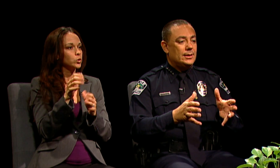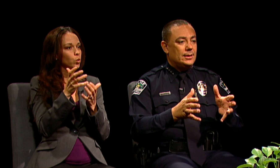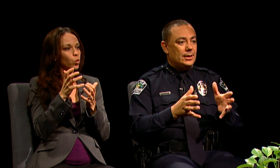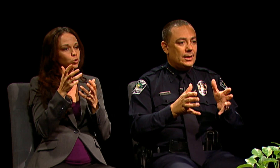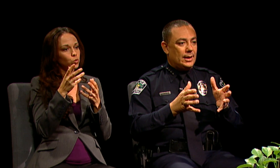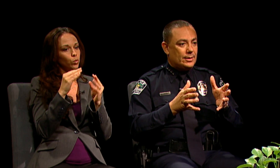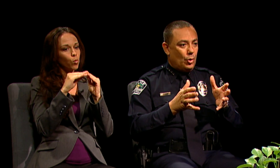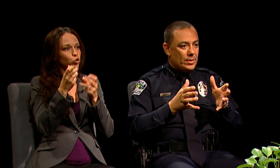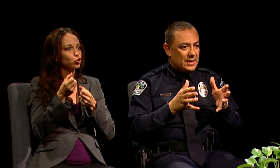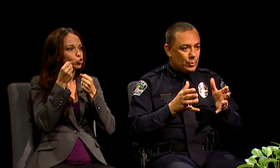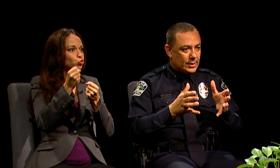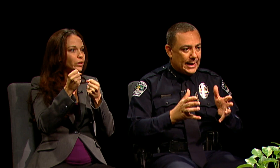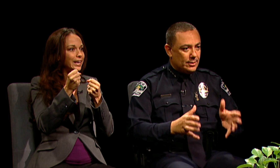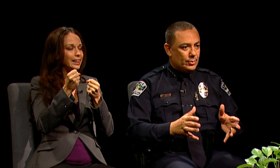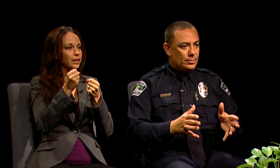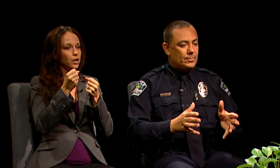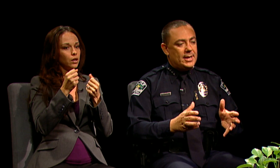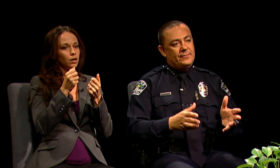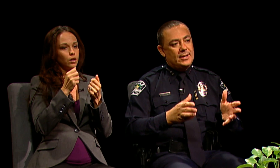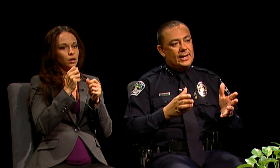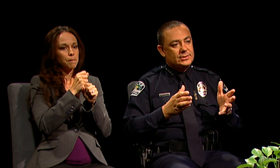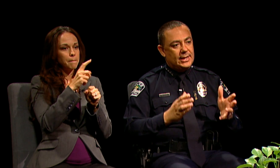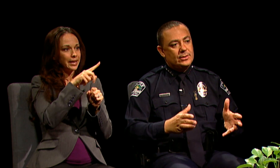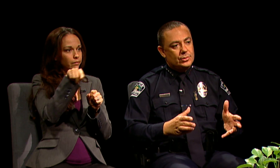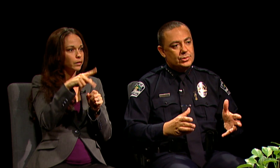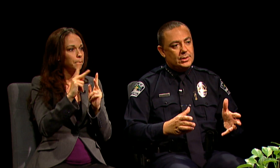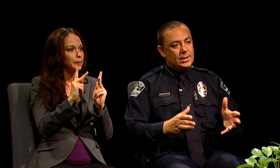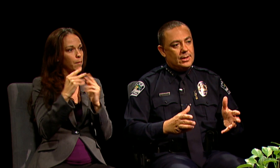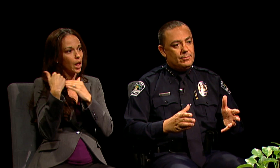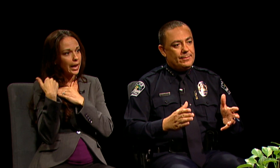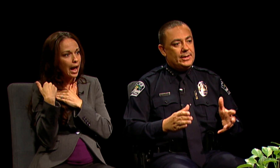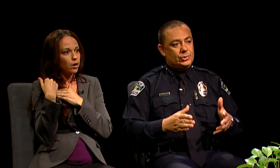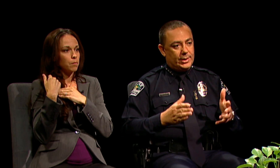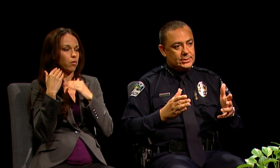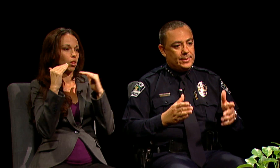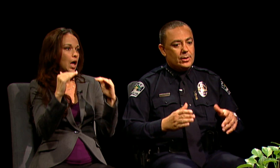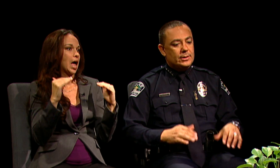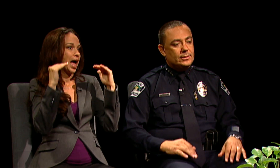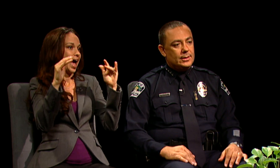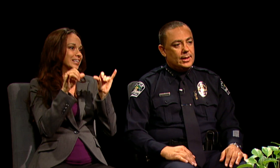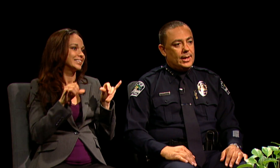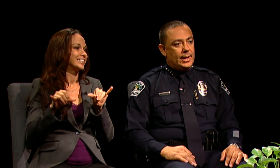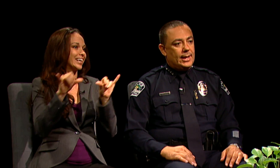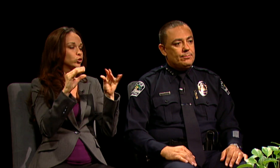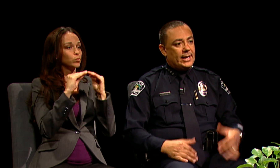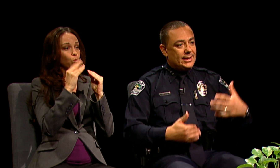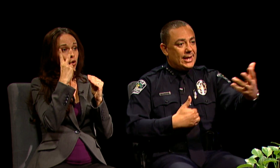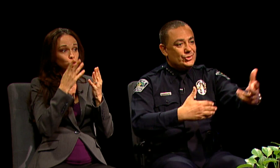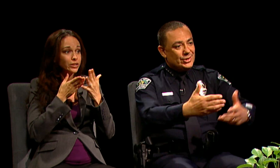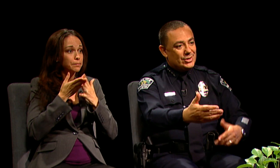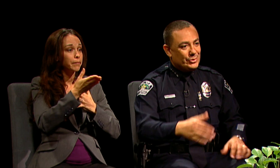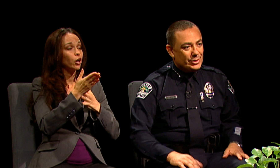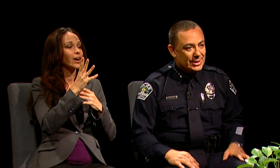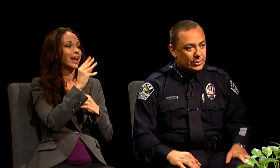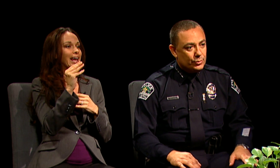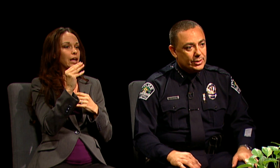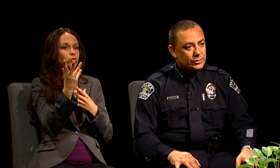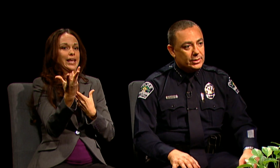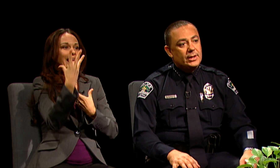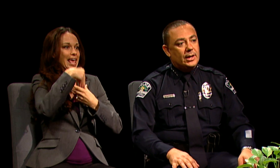BY HOLDING PEOPLE ACCOUNTABLE, BY HAVING HIGH STANDARDS, BY BEING TRANSPARENT, AND BY ENGAGING THE COMMUNITY LIKE WE'RE DOING HERE TODAY.